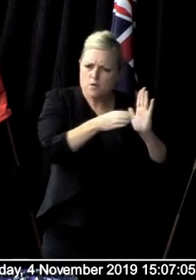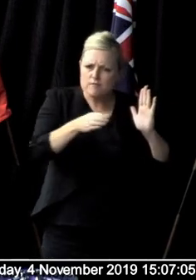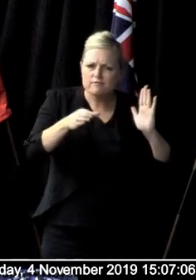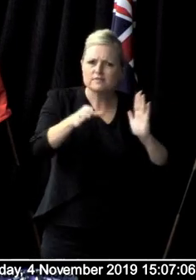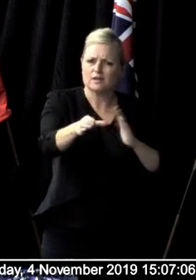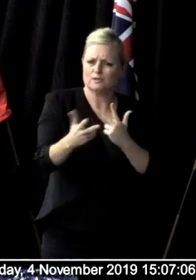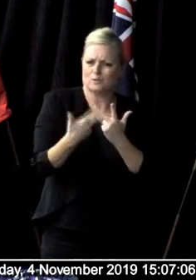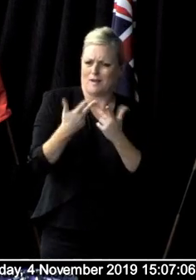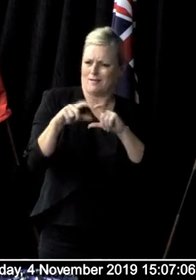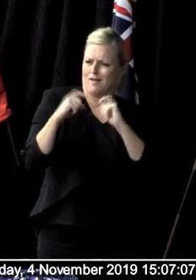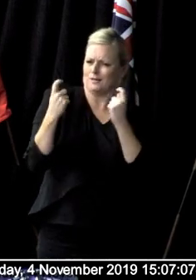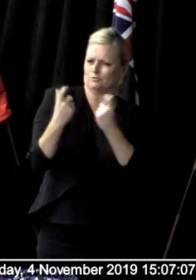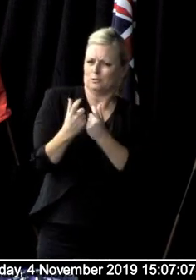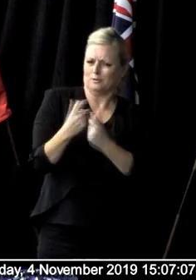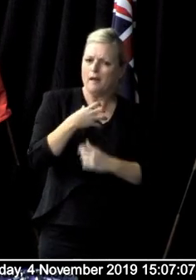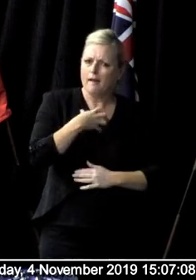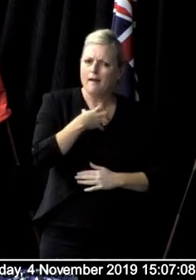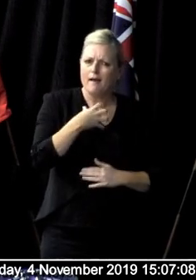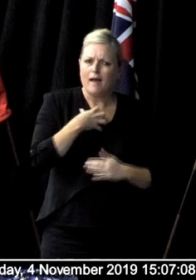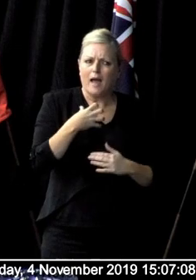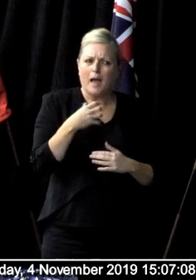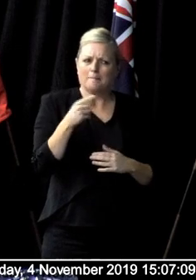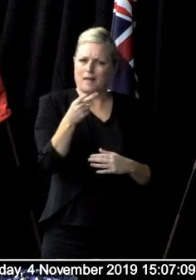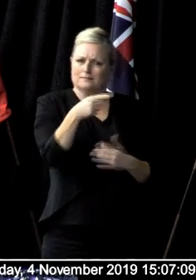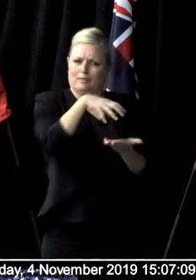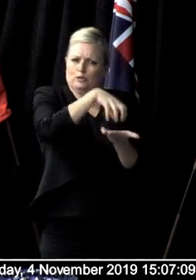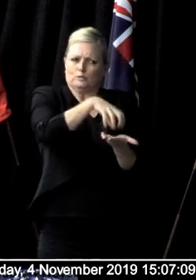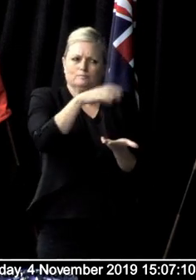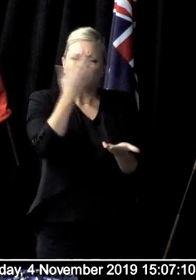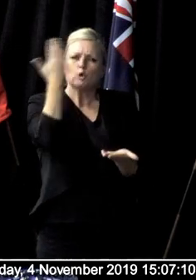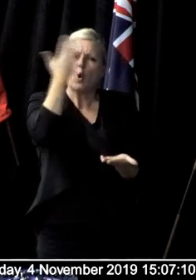the regular classroom in small groups with other students with disability.